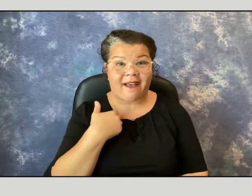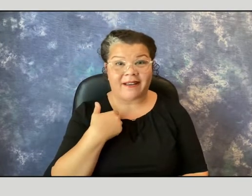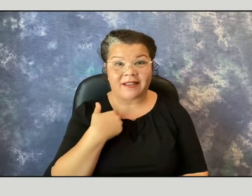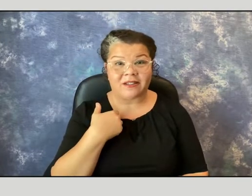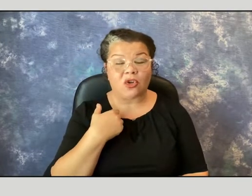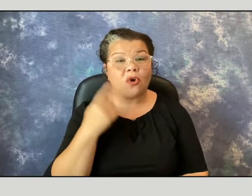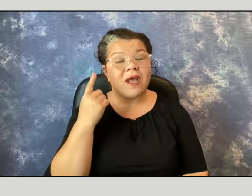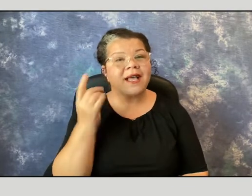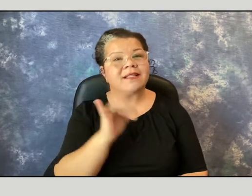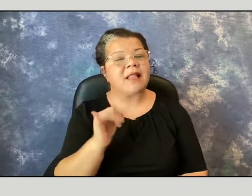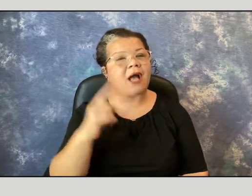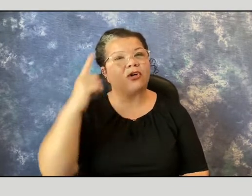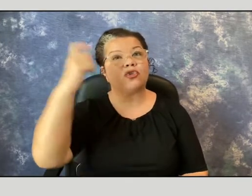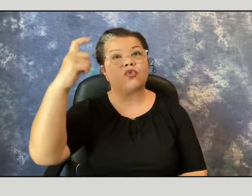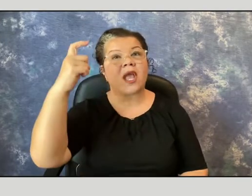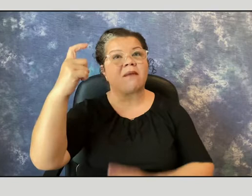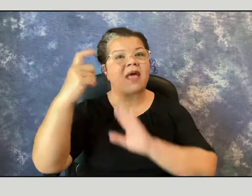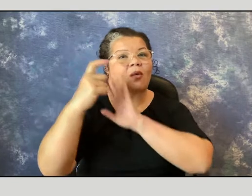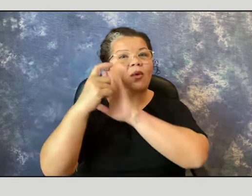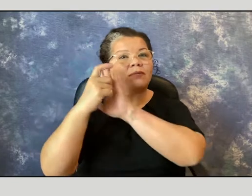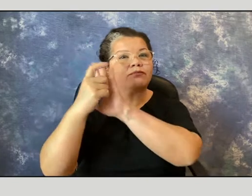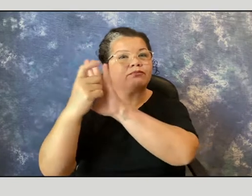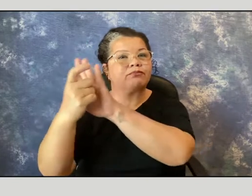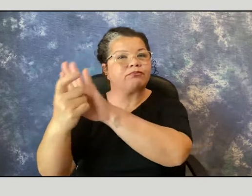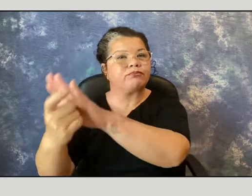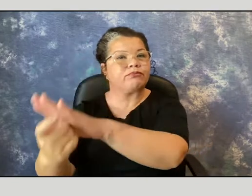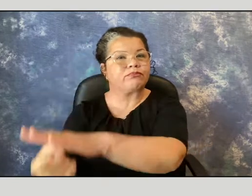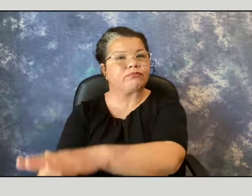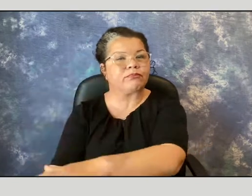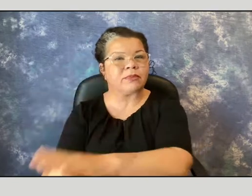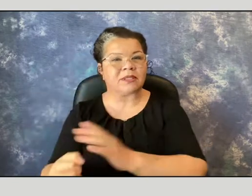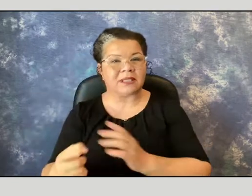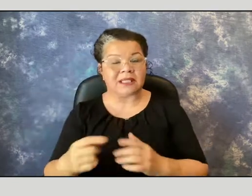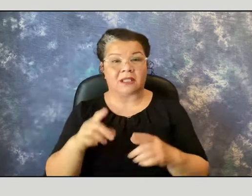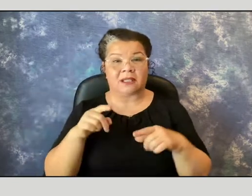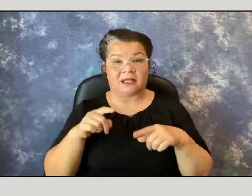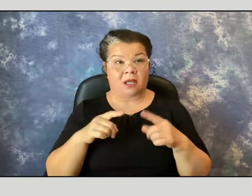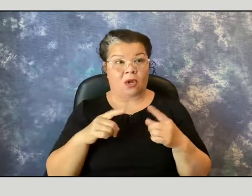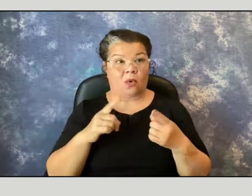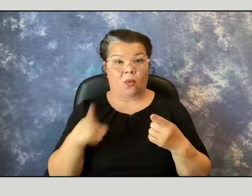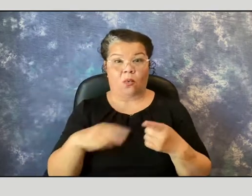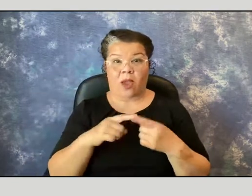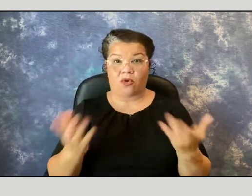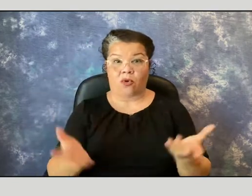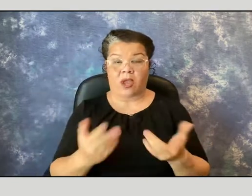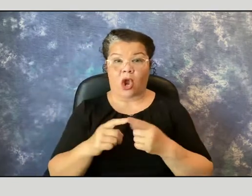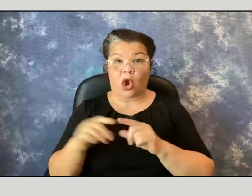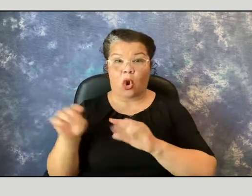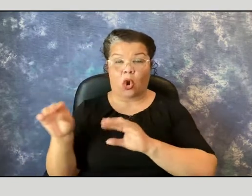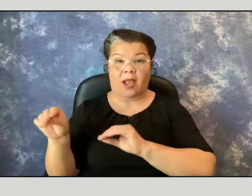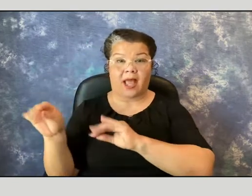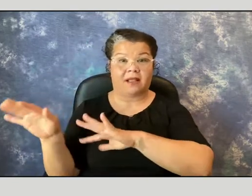In the diaspora, you feel it most strongly. The classical song of the diaspora, "En mi Viejo San Juan,"